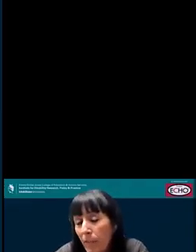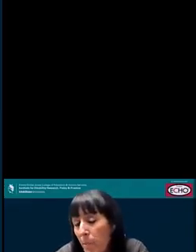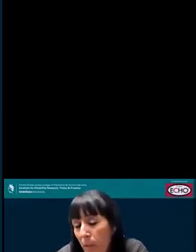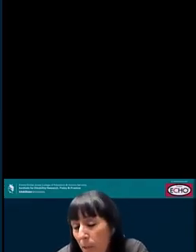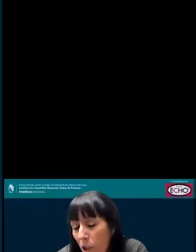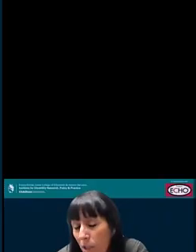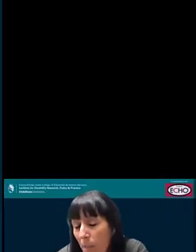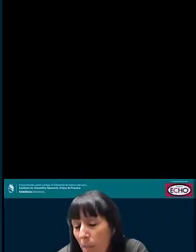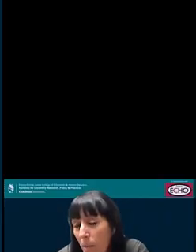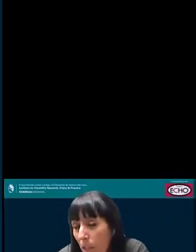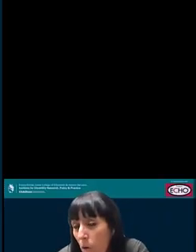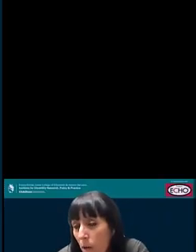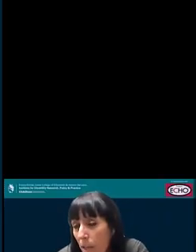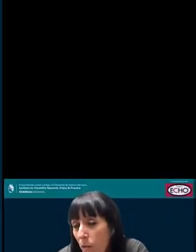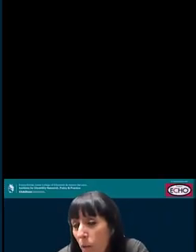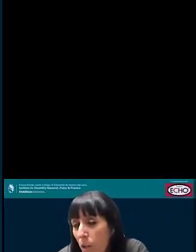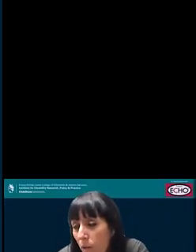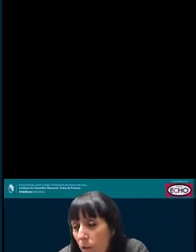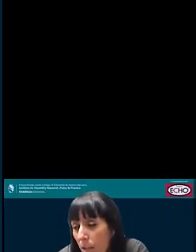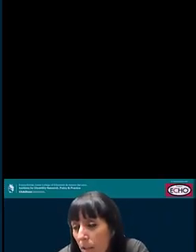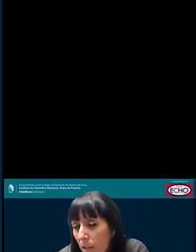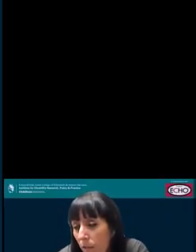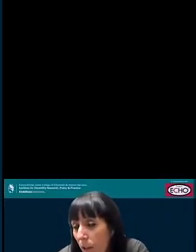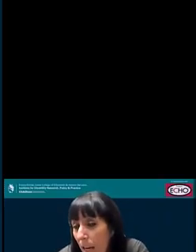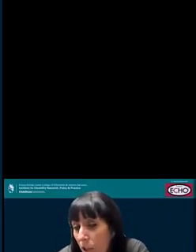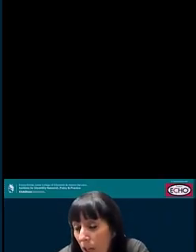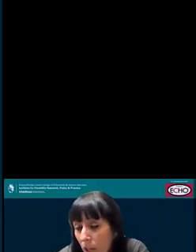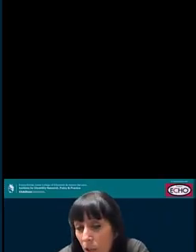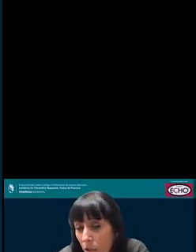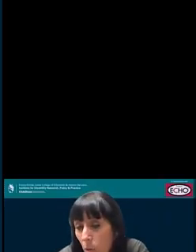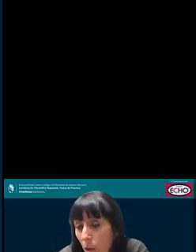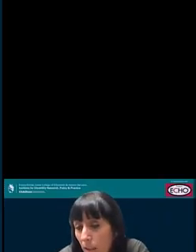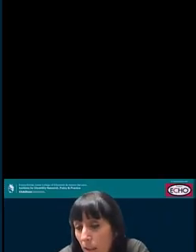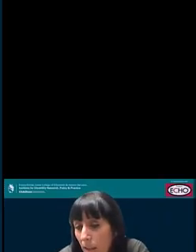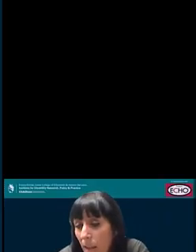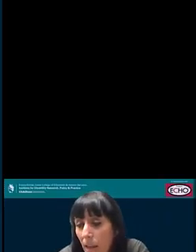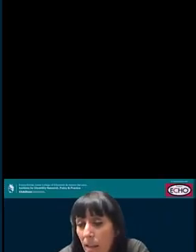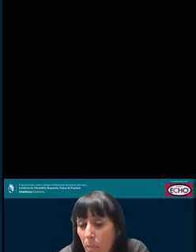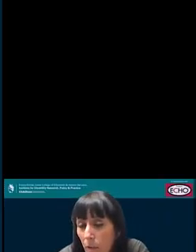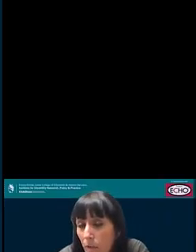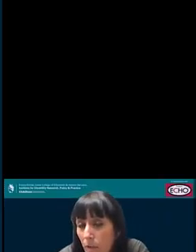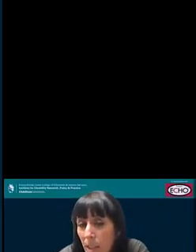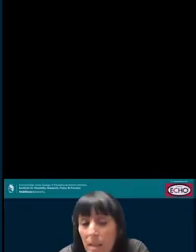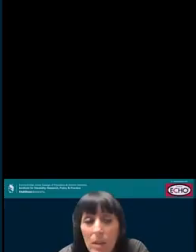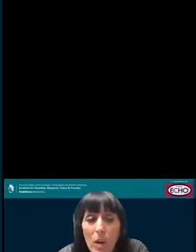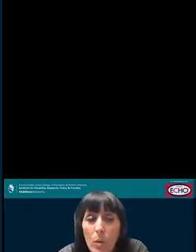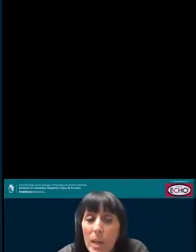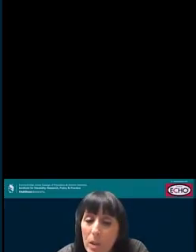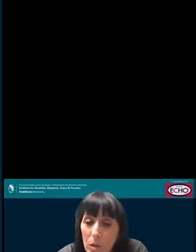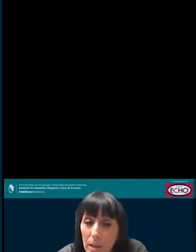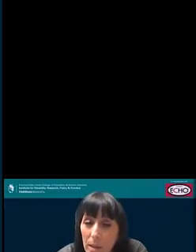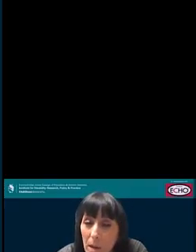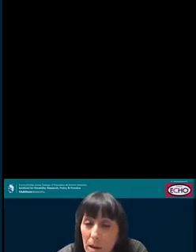giving permission to be recorded. We use this for educational quality and improvements. We store them on